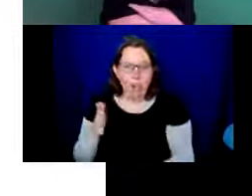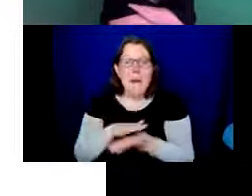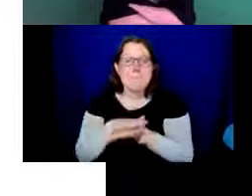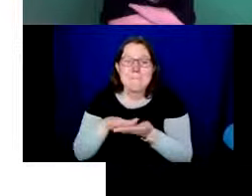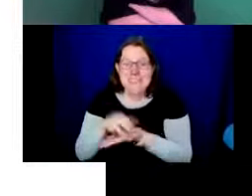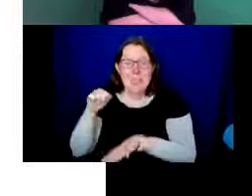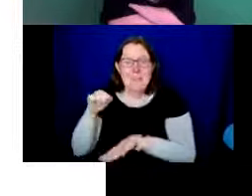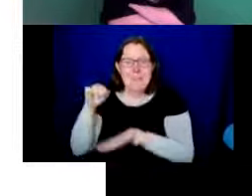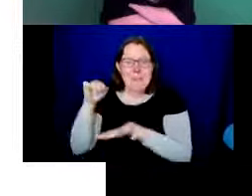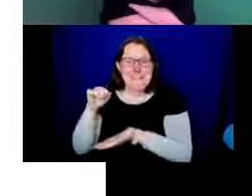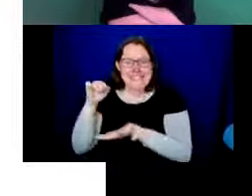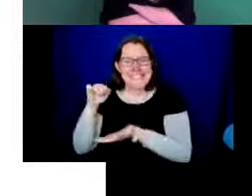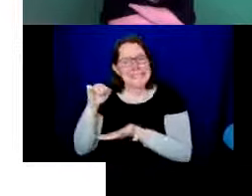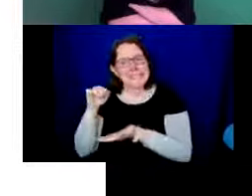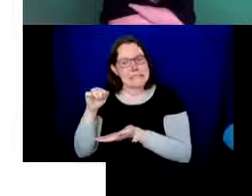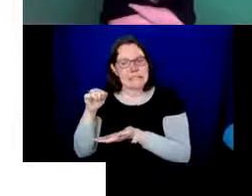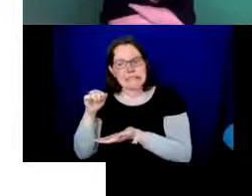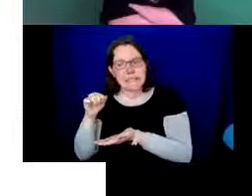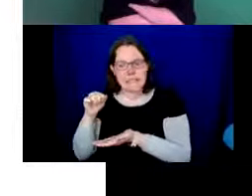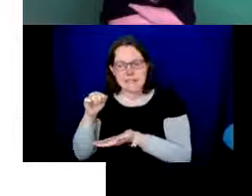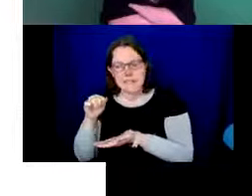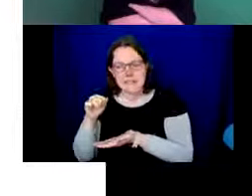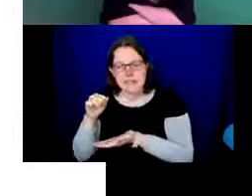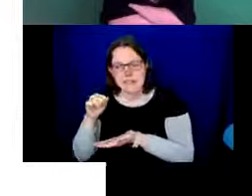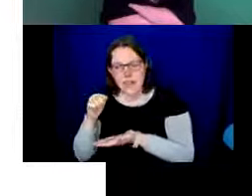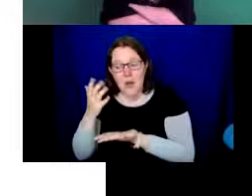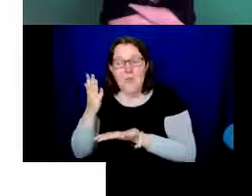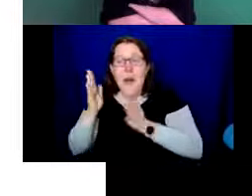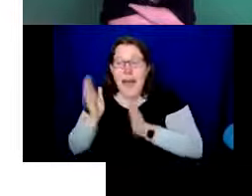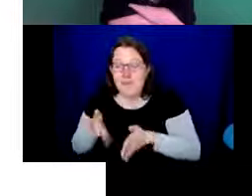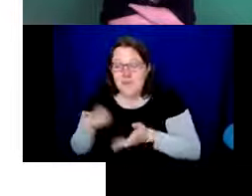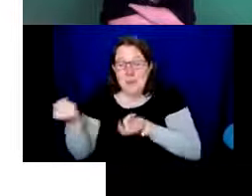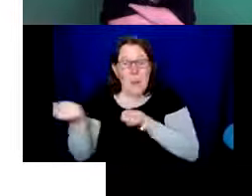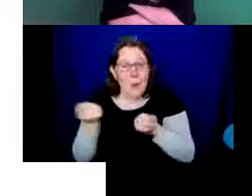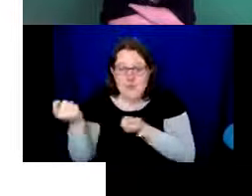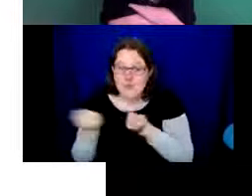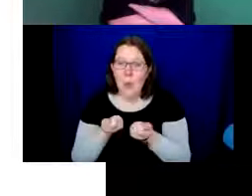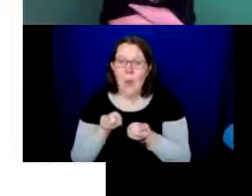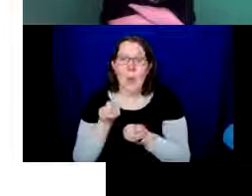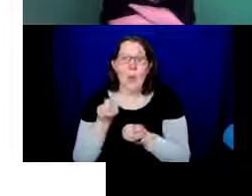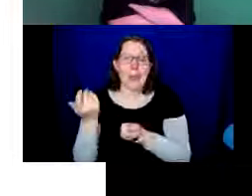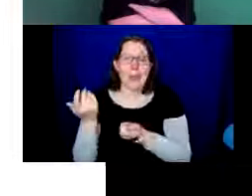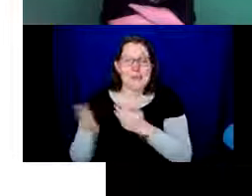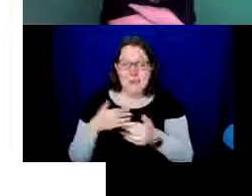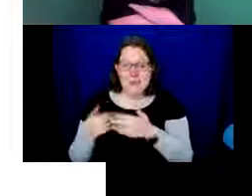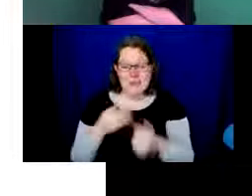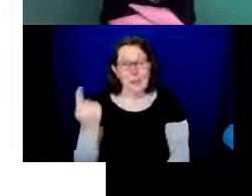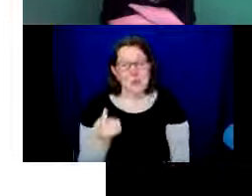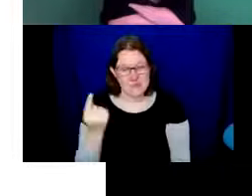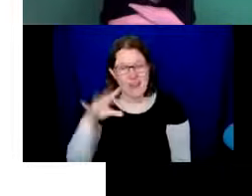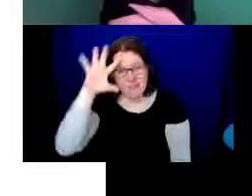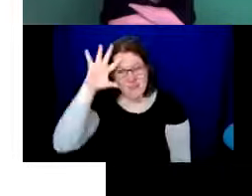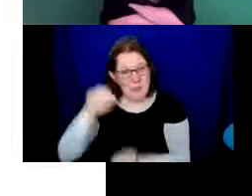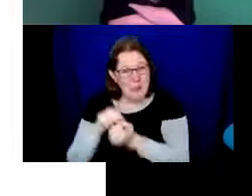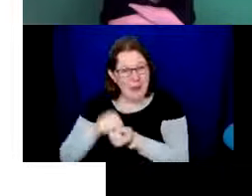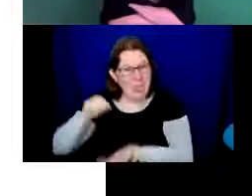budget but you have to work around that and just bear that in mind but i am aware that for some